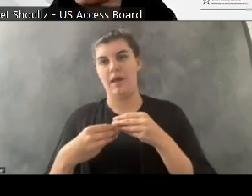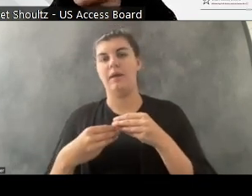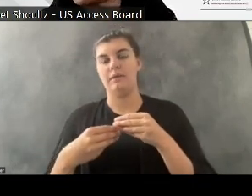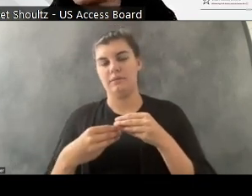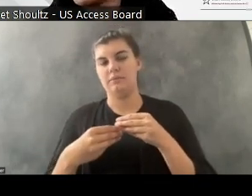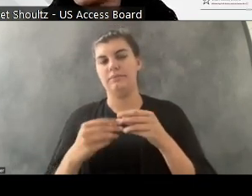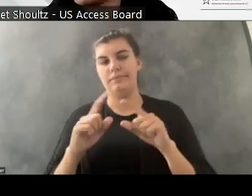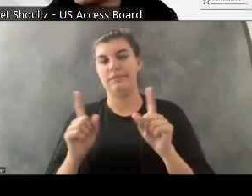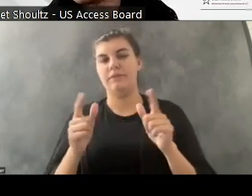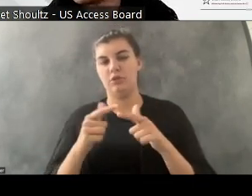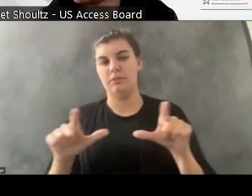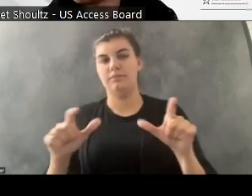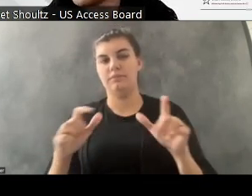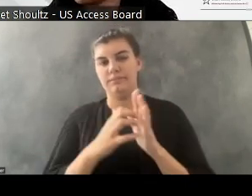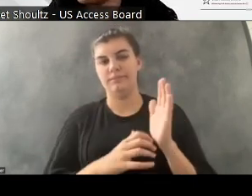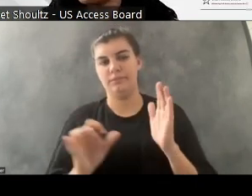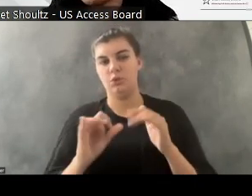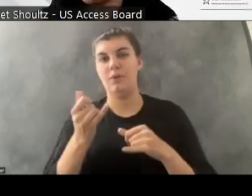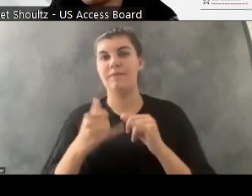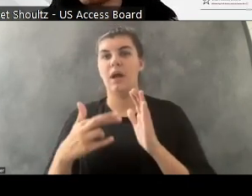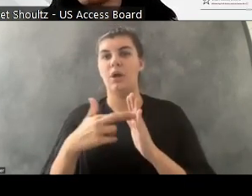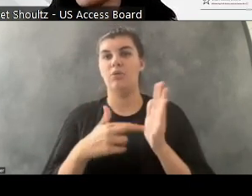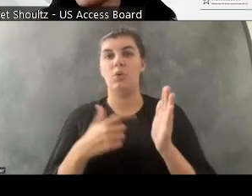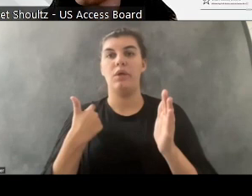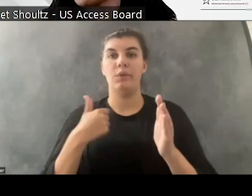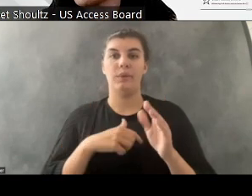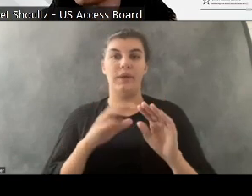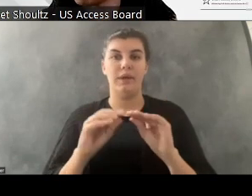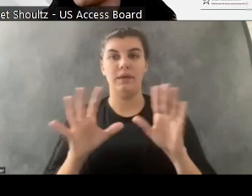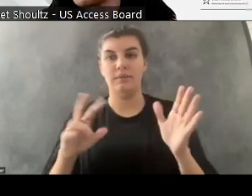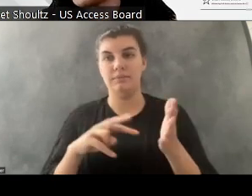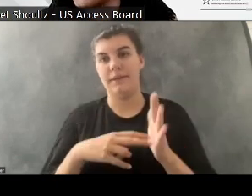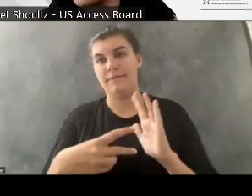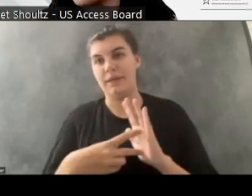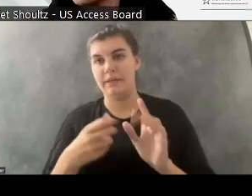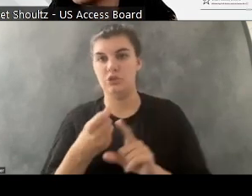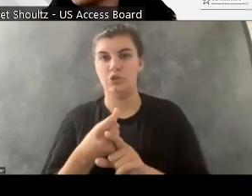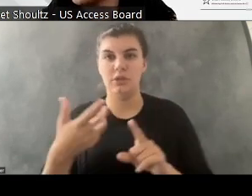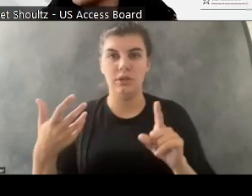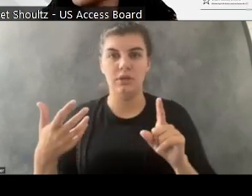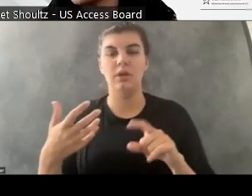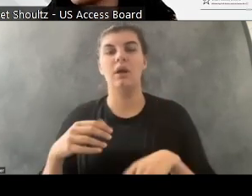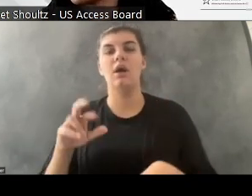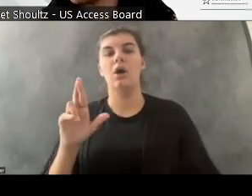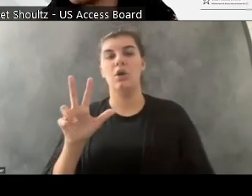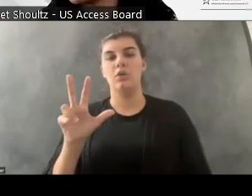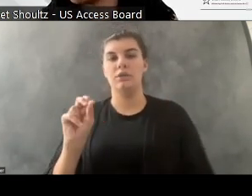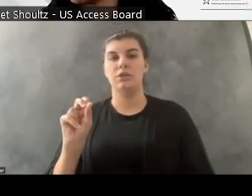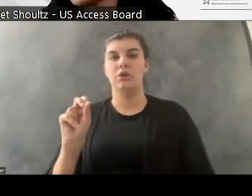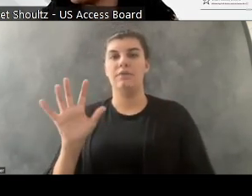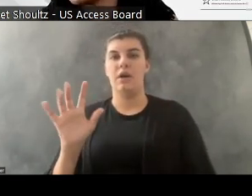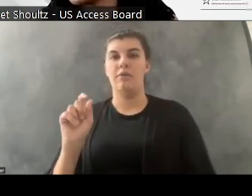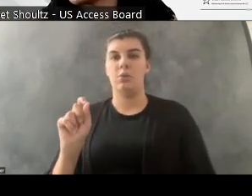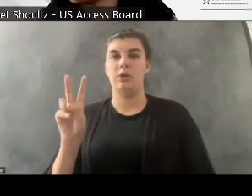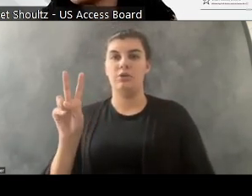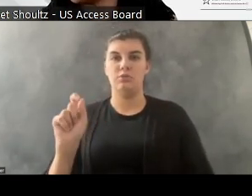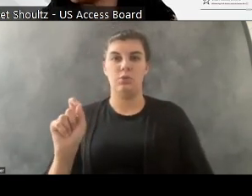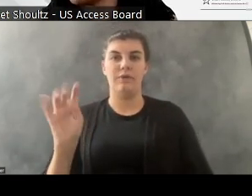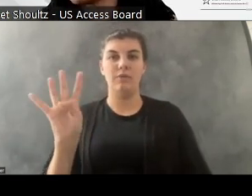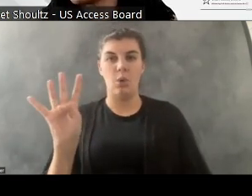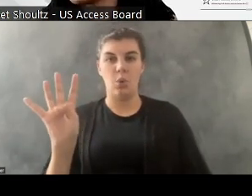language. So in the final rule, because we've defined pedestrian refuge island at R305.2.4